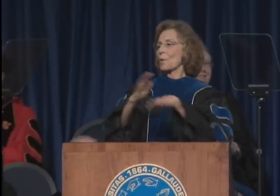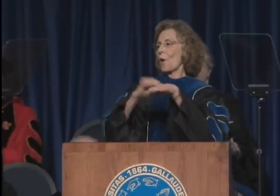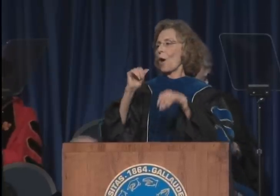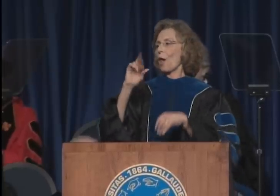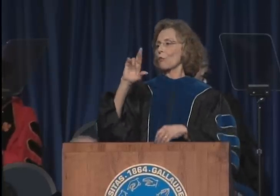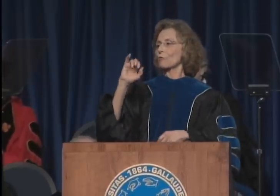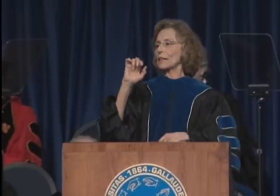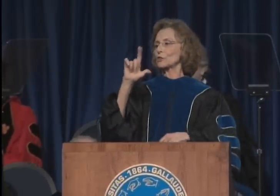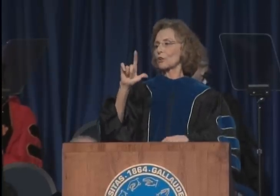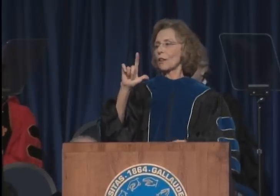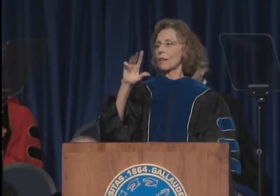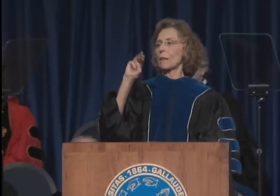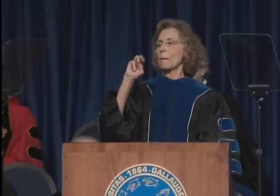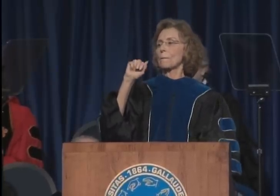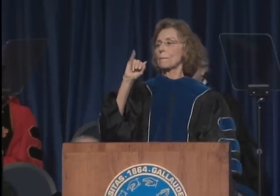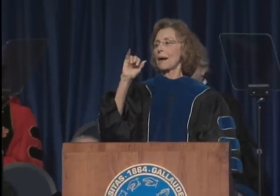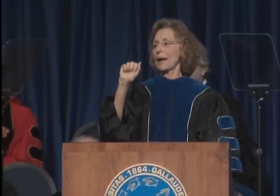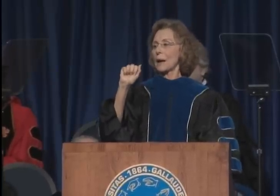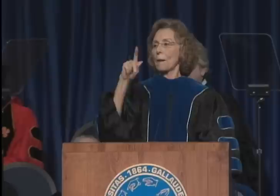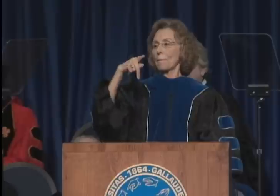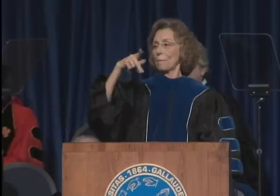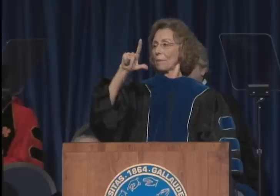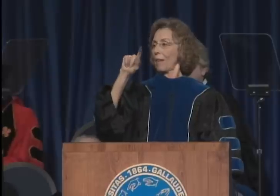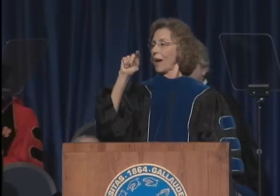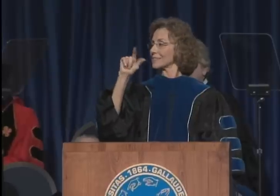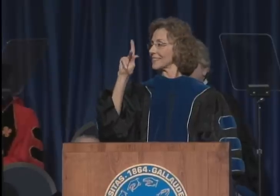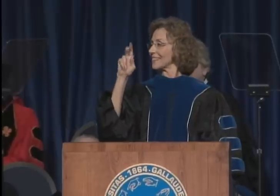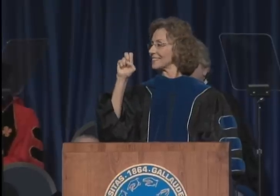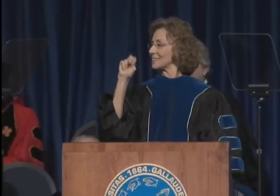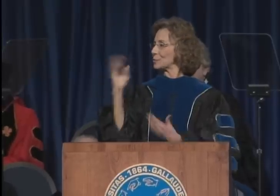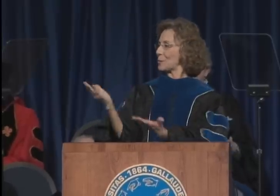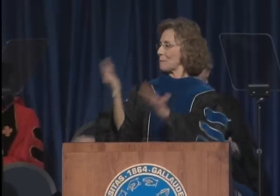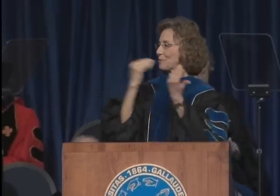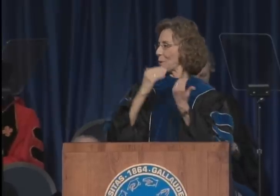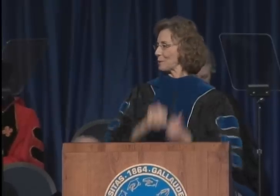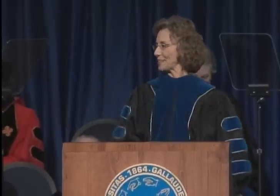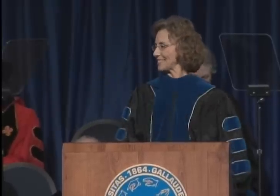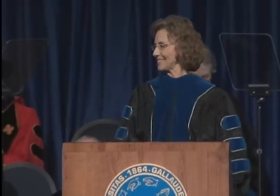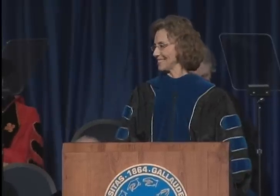I now call upon Rachael Maia Plotkin to come forward.